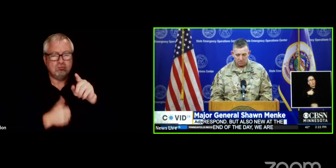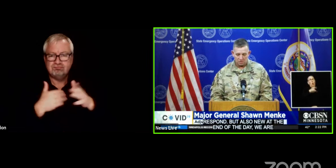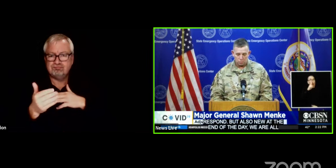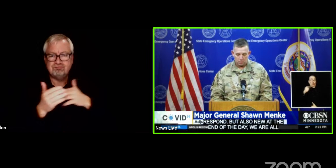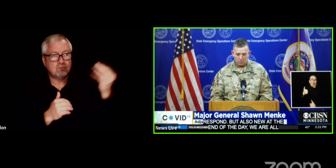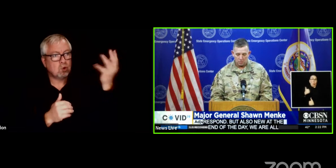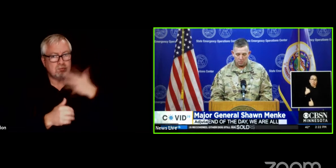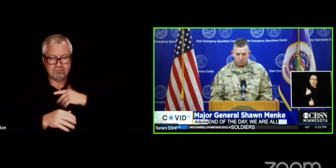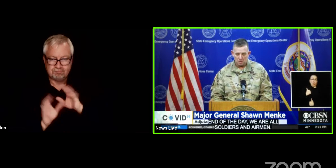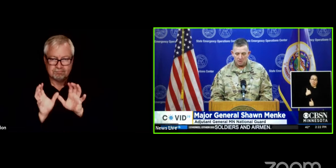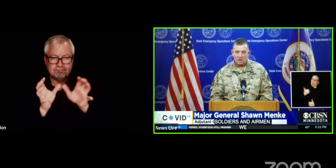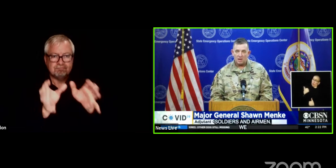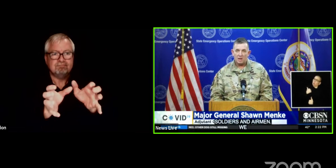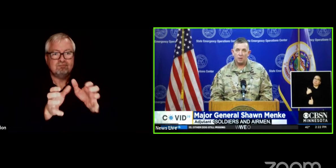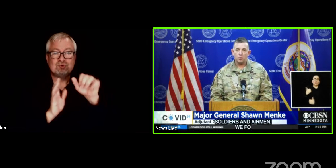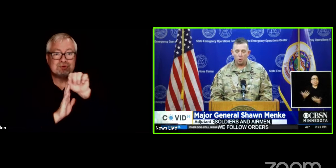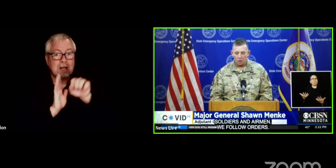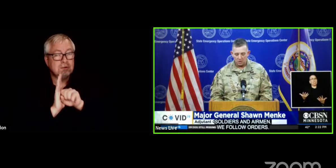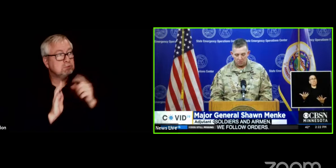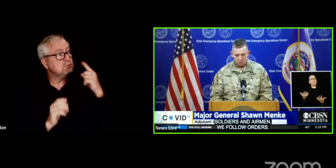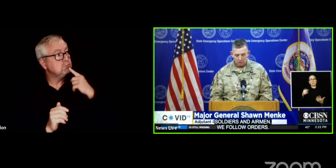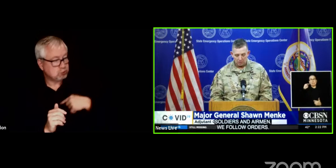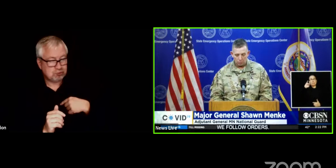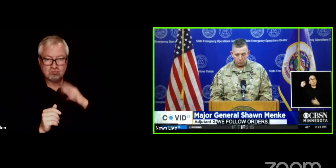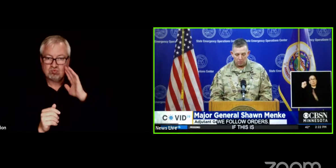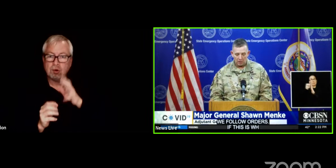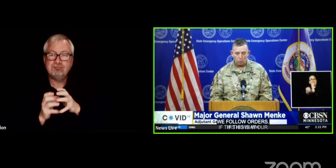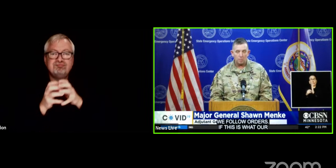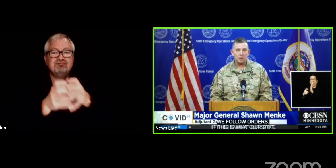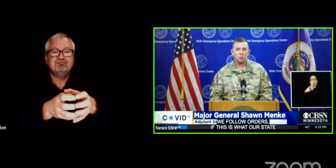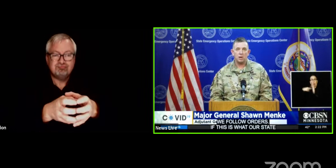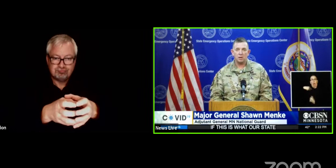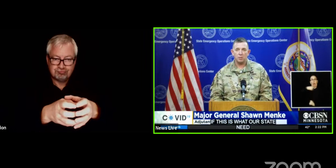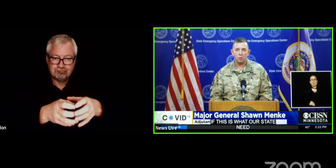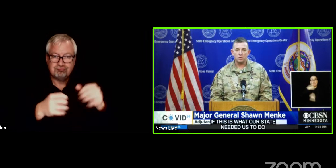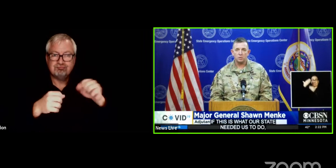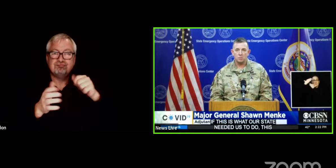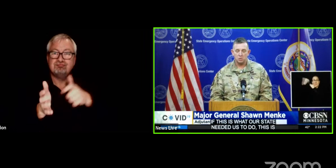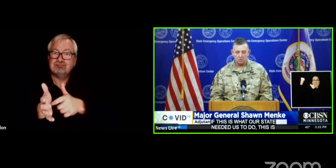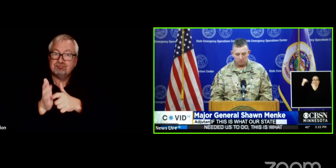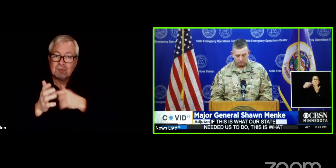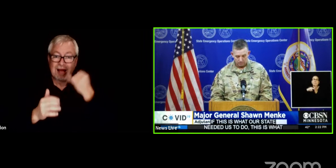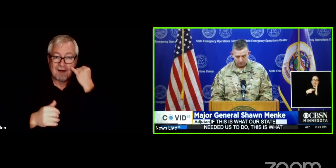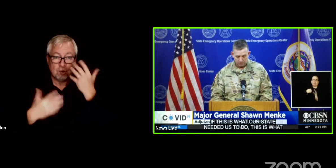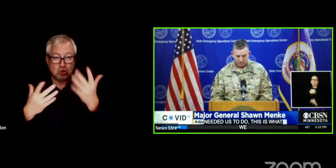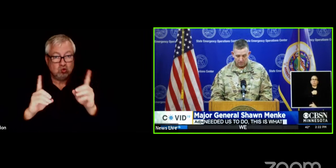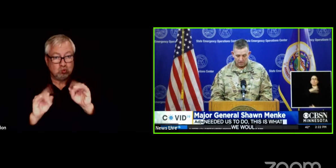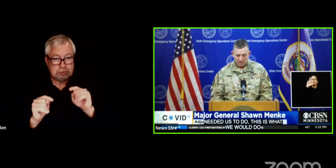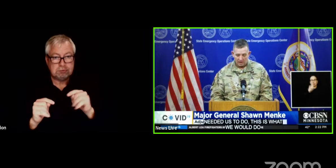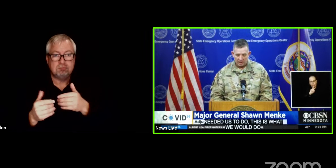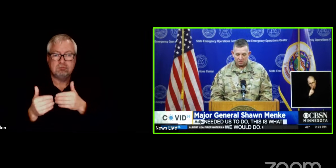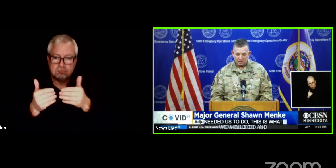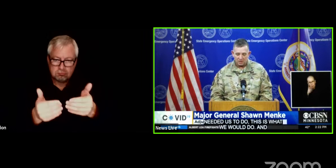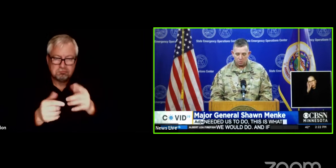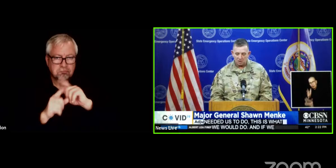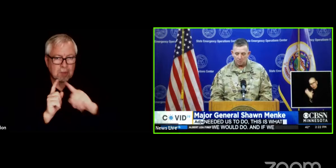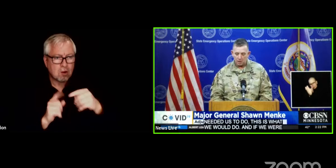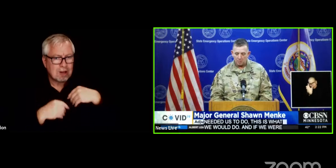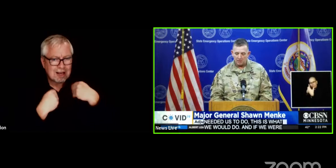THIS IS WHAT WE WOULD DO. AND IF WE'RE GOING TO DO IT, WE WOULD EQUIP AND TRAIN OUR FORCE FOR THE MISSION. IN CONSULT TAGS WITH THE DEPARTMENT OF